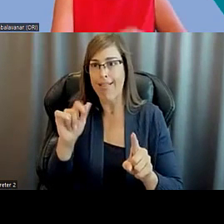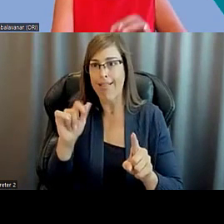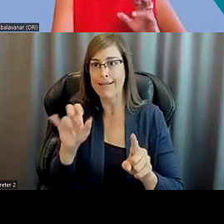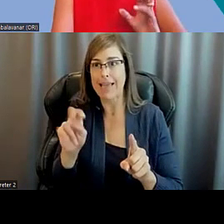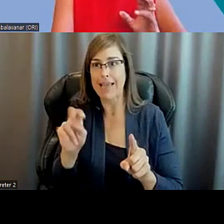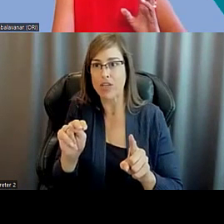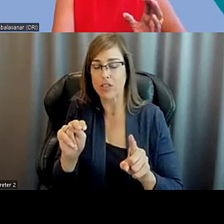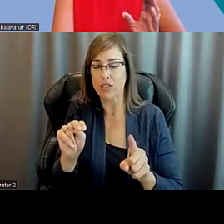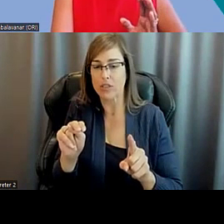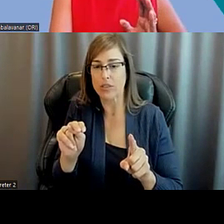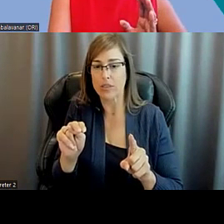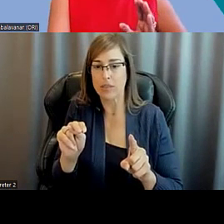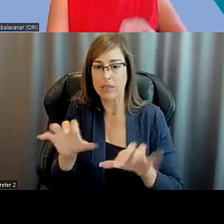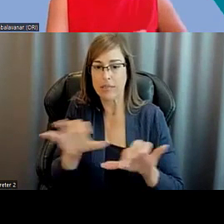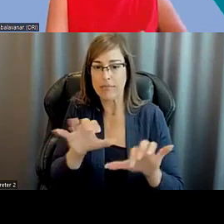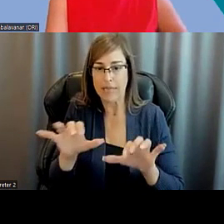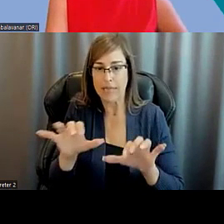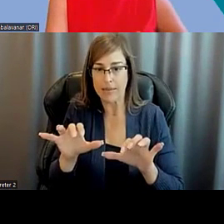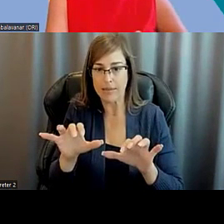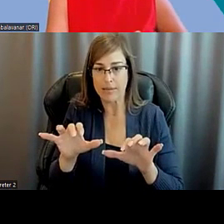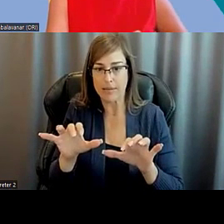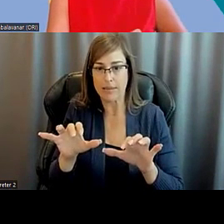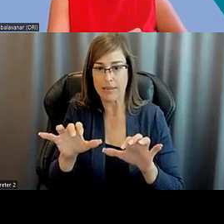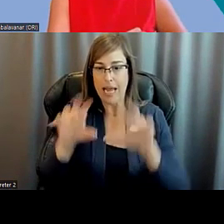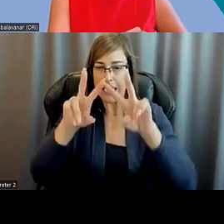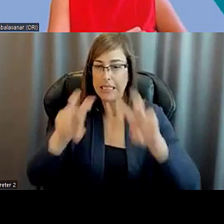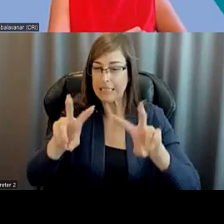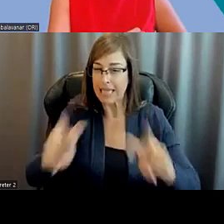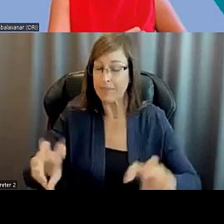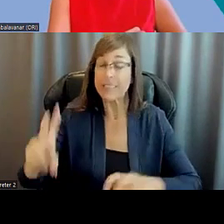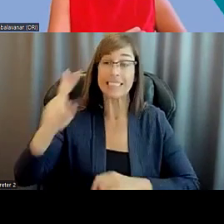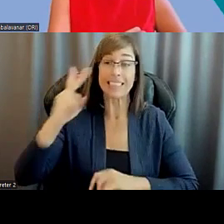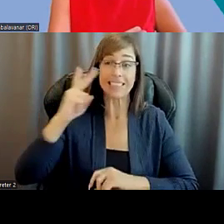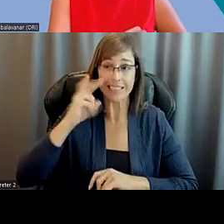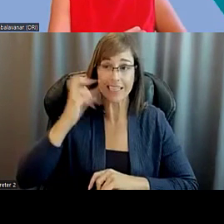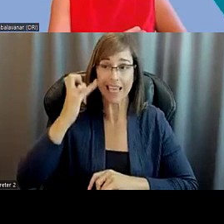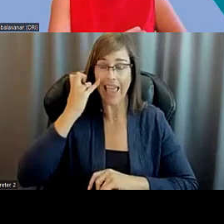if the allegation is actually credible and specific,